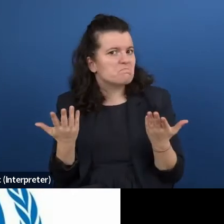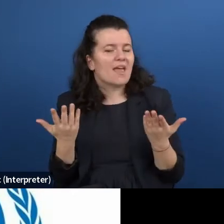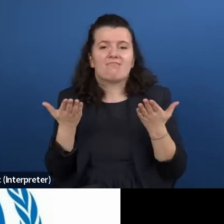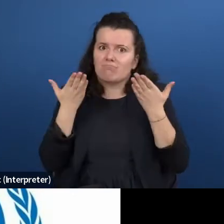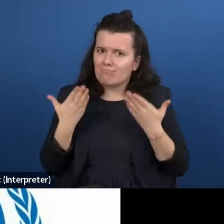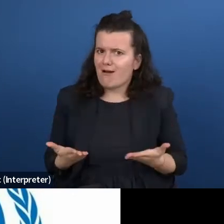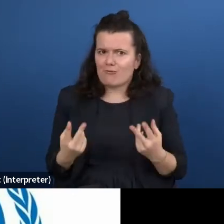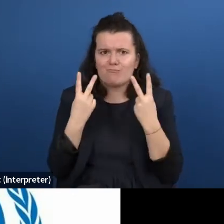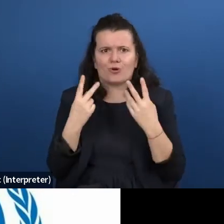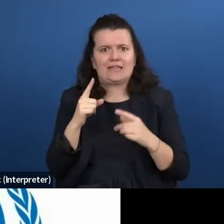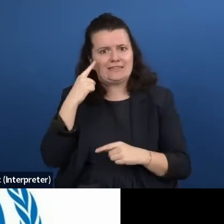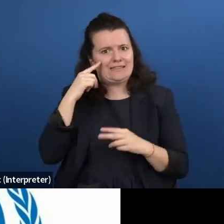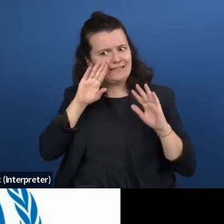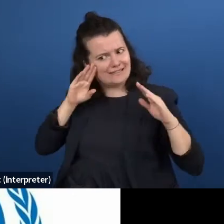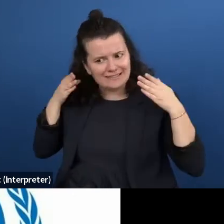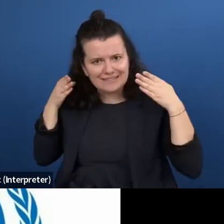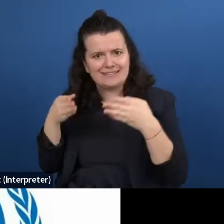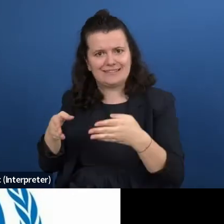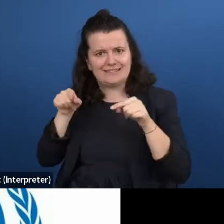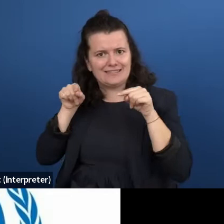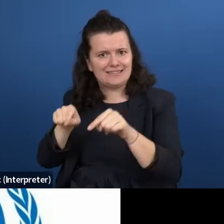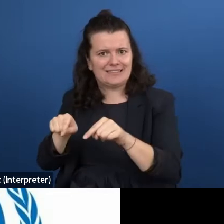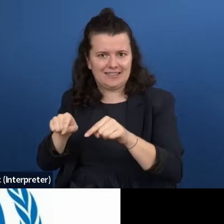As the previous speaker said, we have limited data.